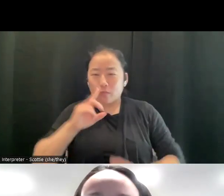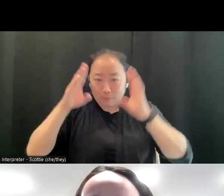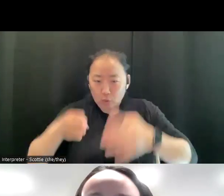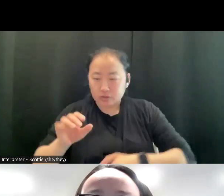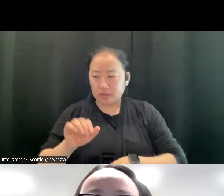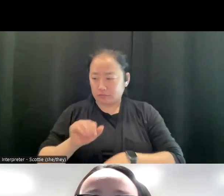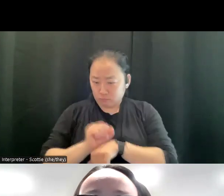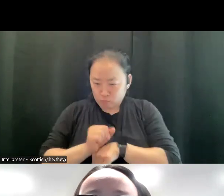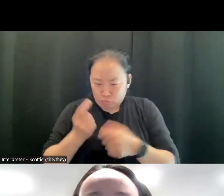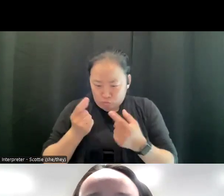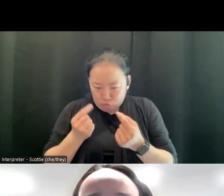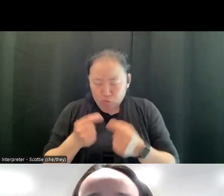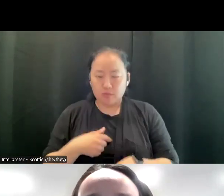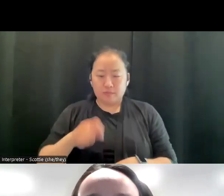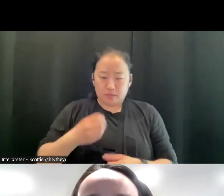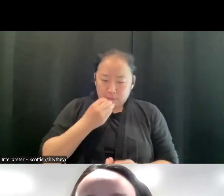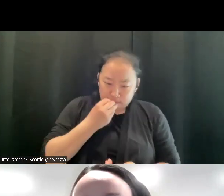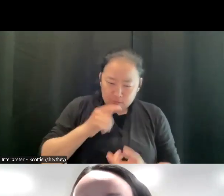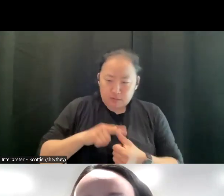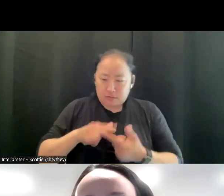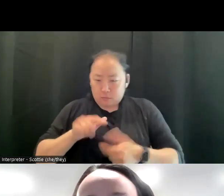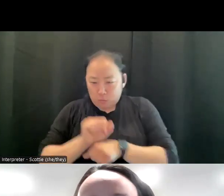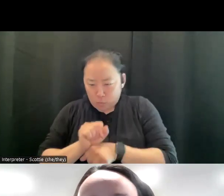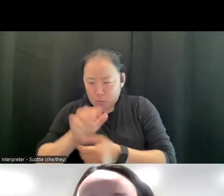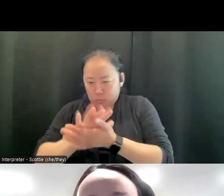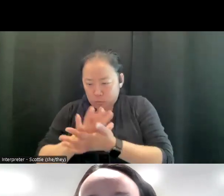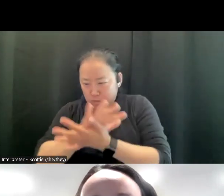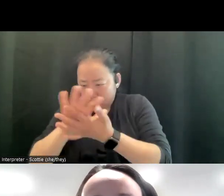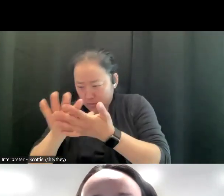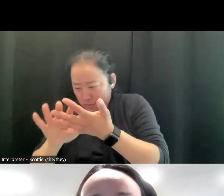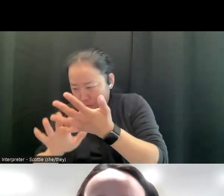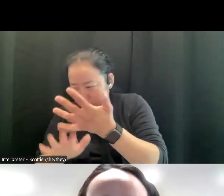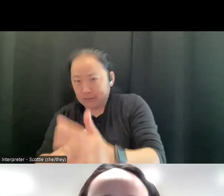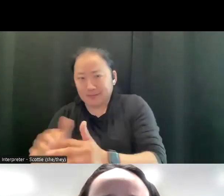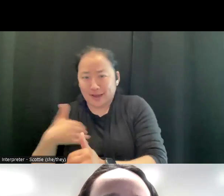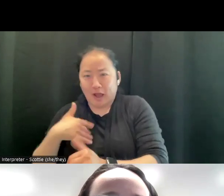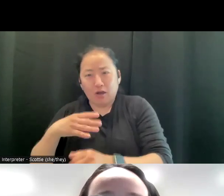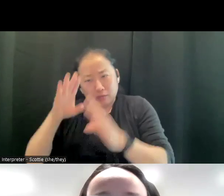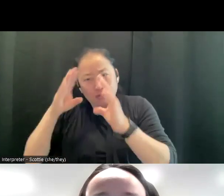go to school, but we still have time in our day that we want to join a sport,